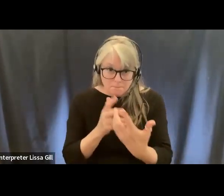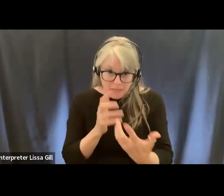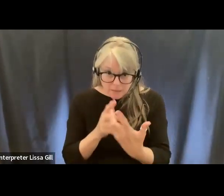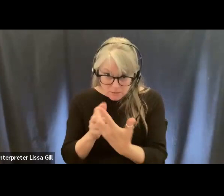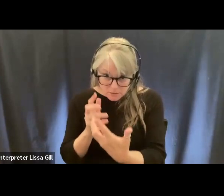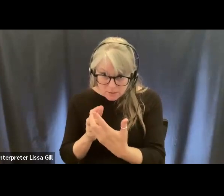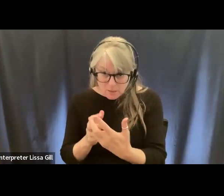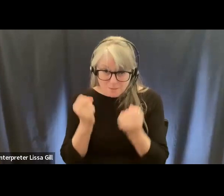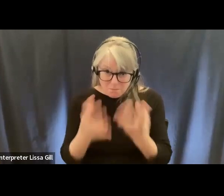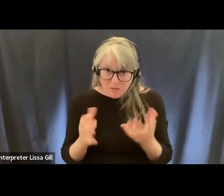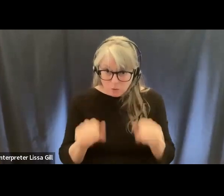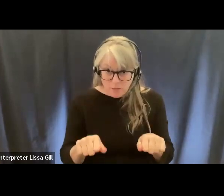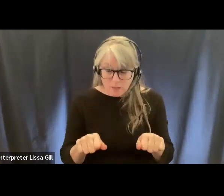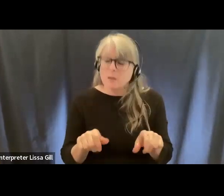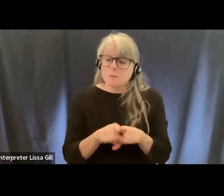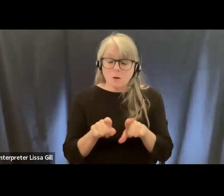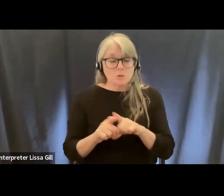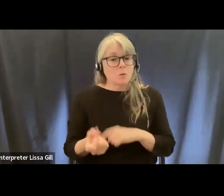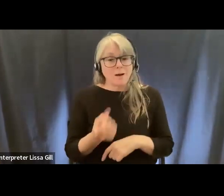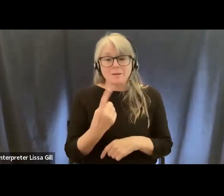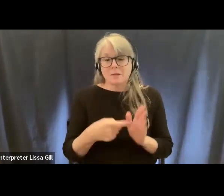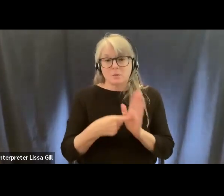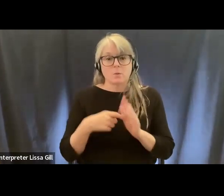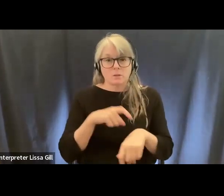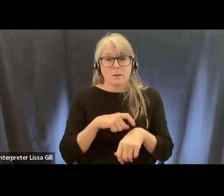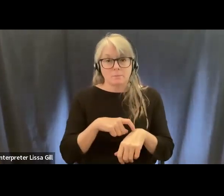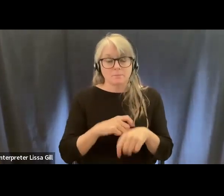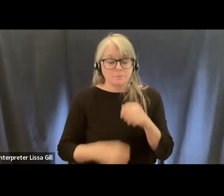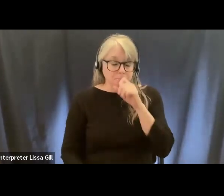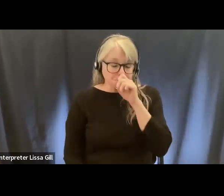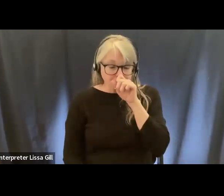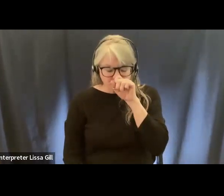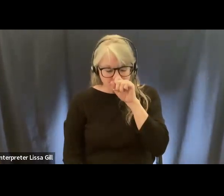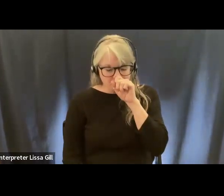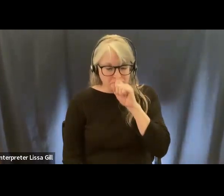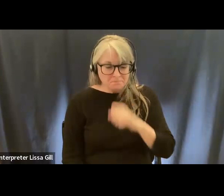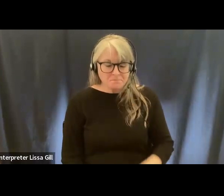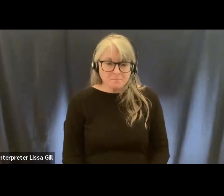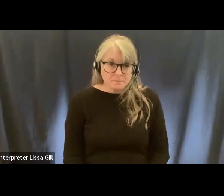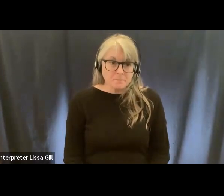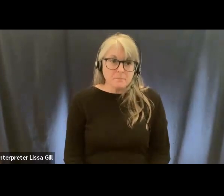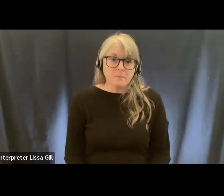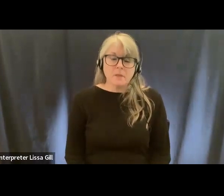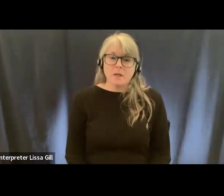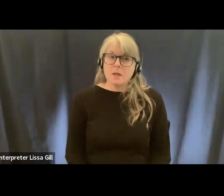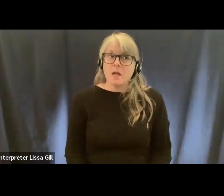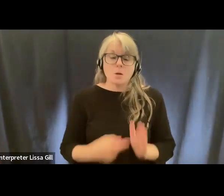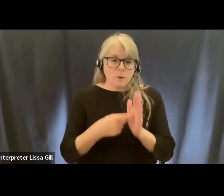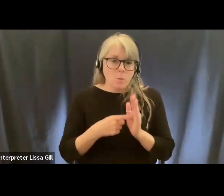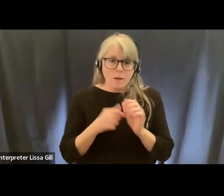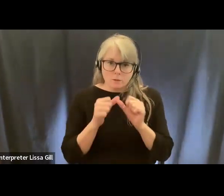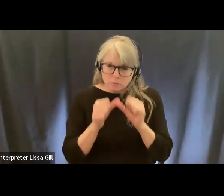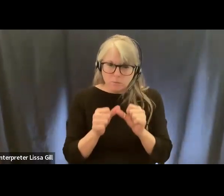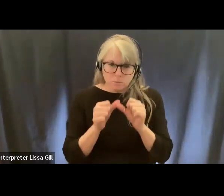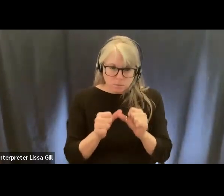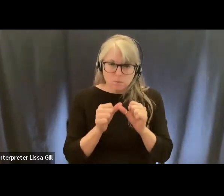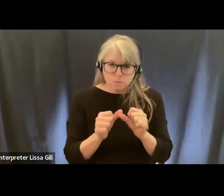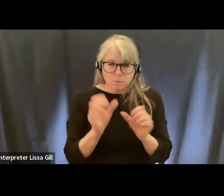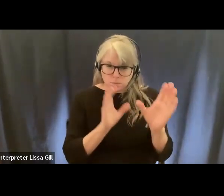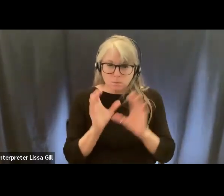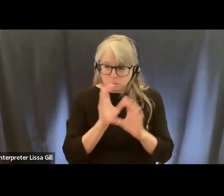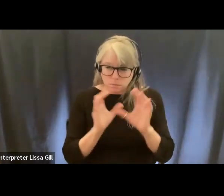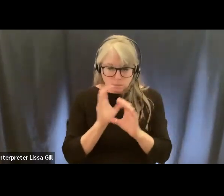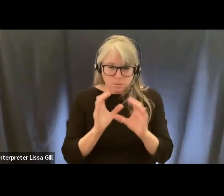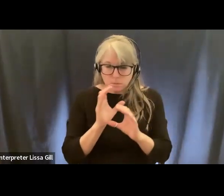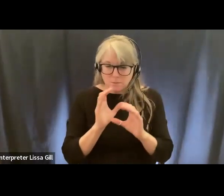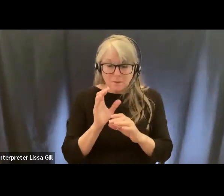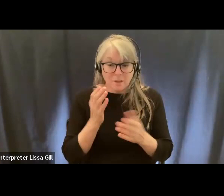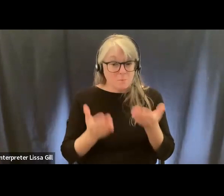And understand that it takes some times. It takes, you know, perseverance and sometimes, you know, that may not even be the option that you need.